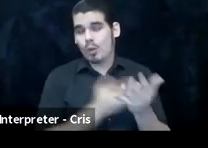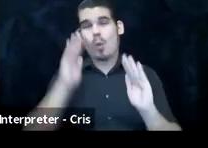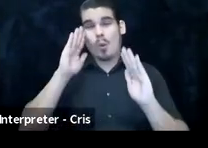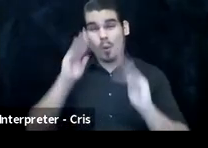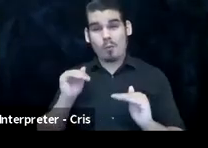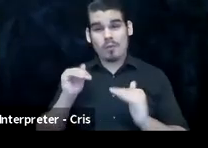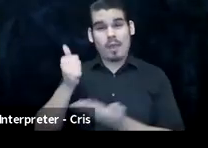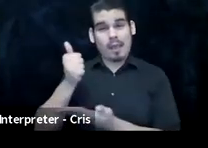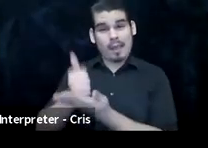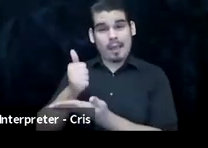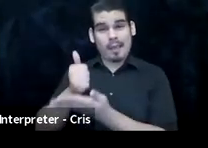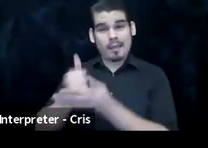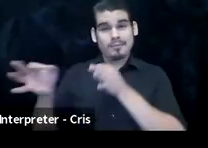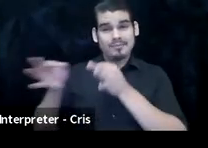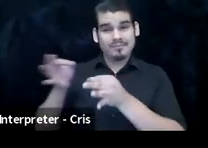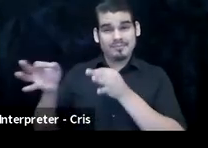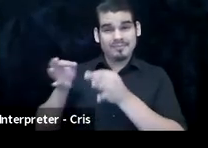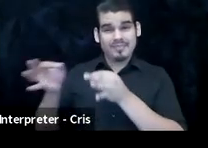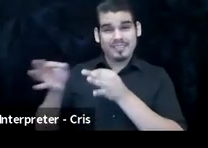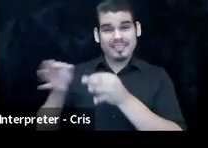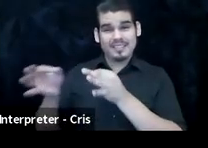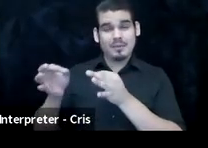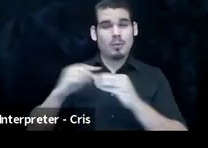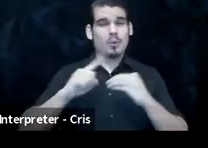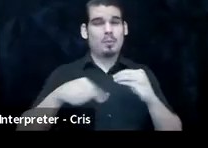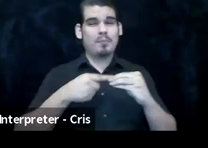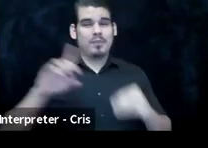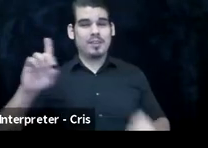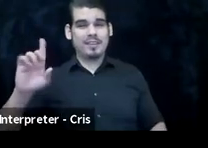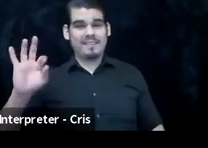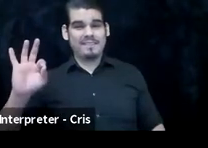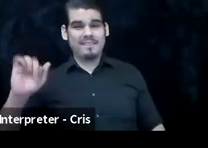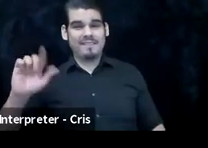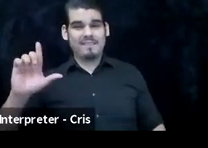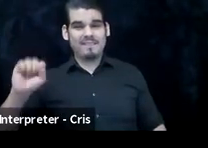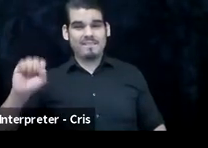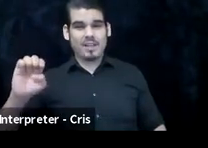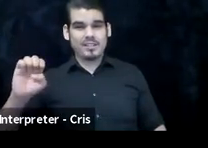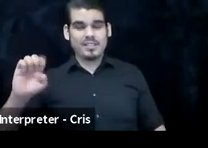CCSF, Delegate Chung: So, so it doesn't quite address like the false dilemma issues that essentially if.